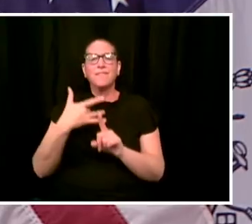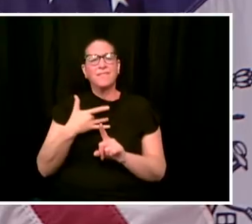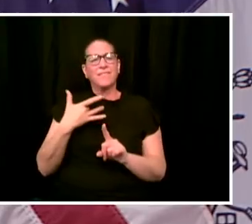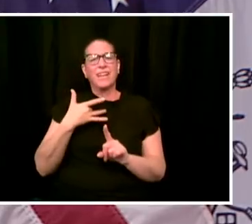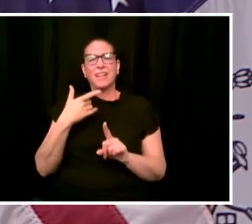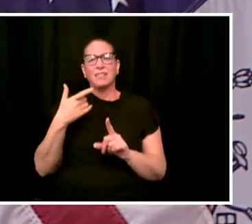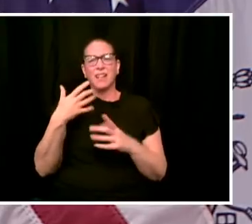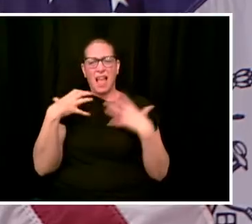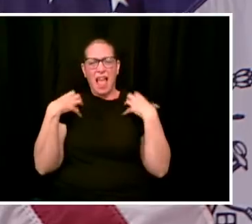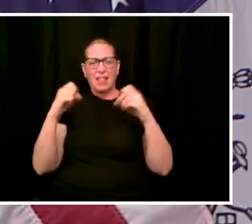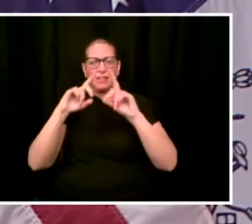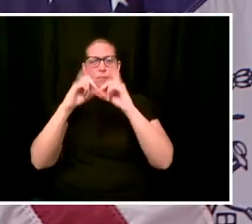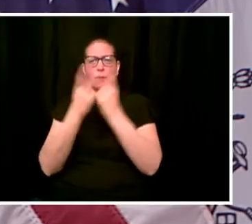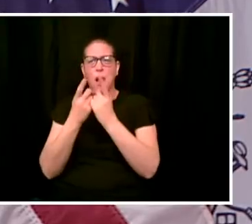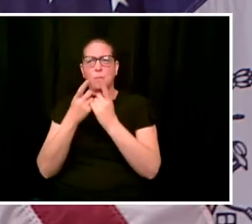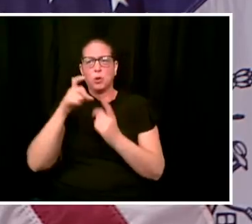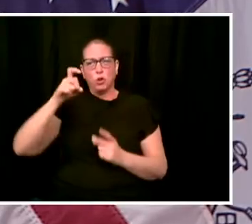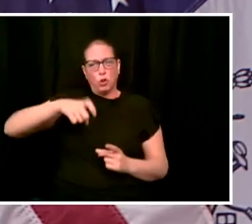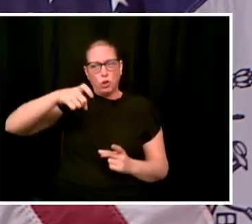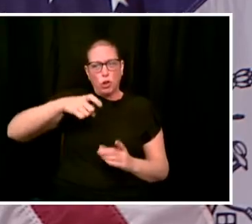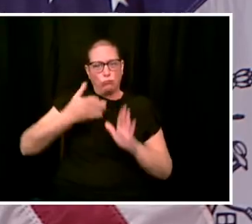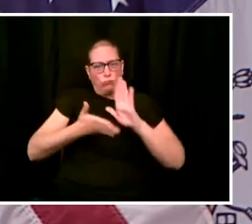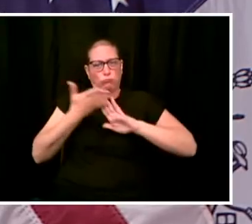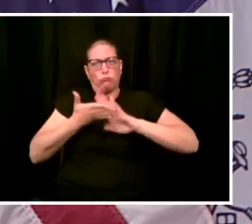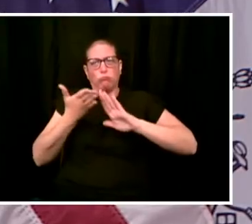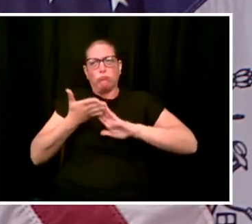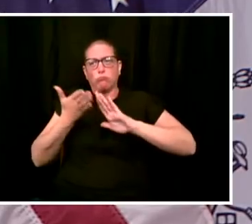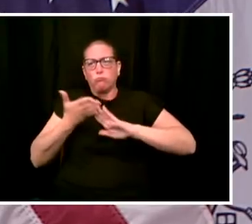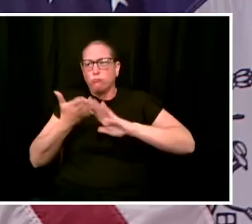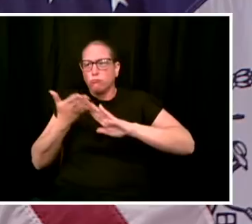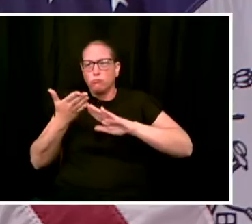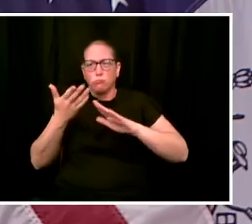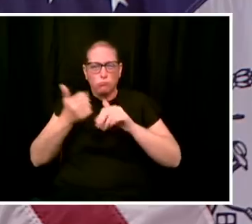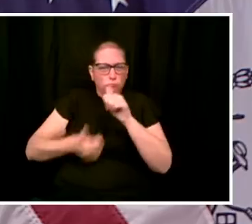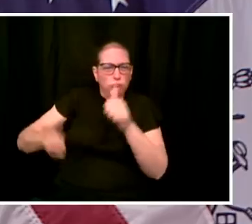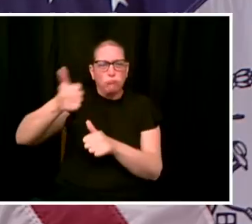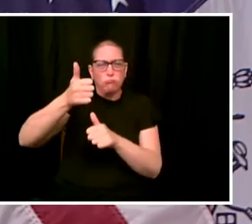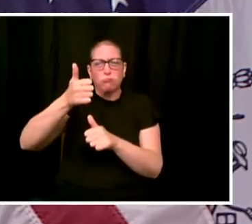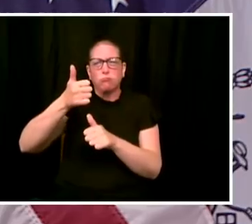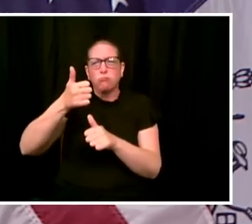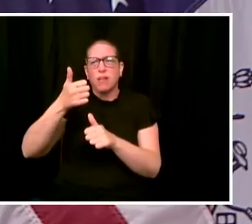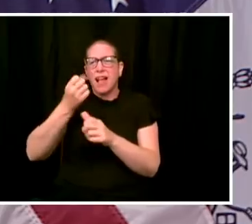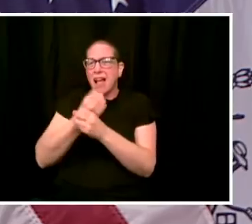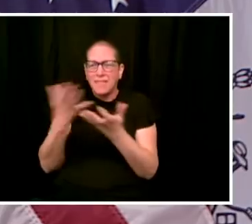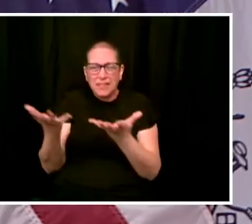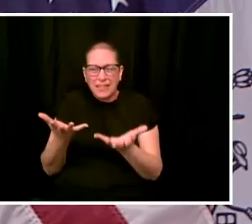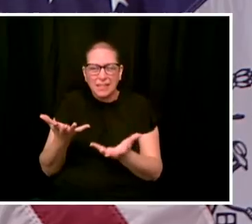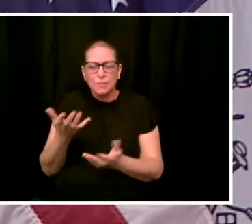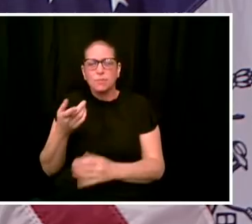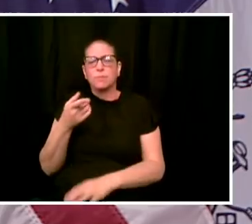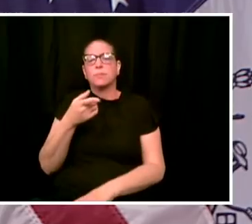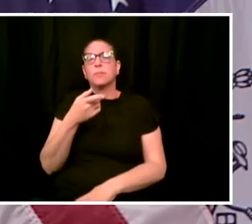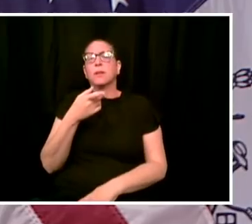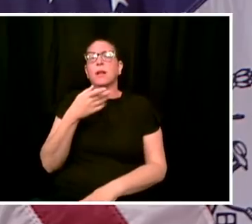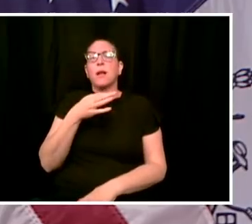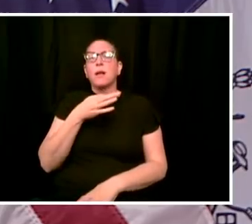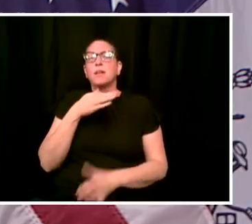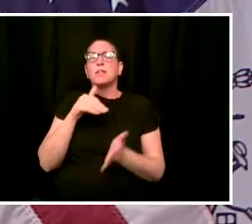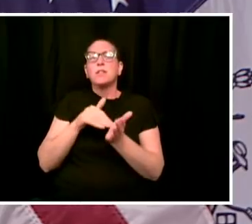OVER THE WEEKEND? THANK YOU. THANK YOU, STEVE, ON THE